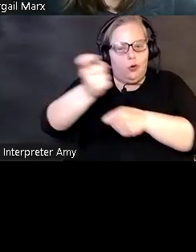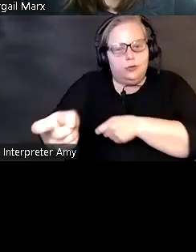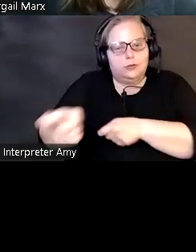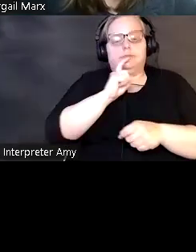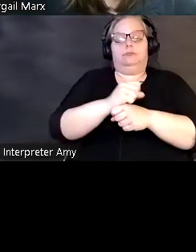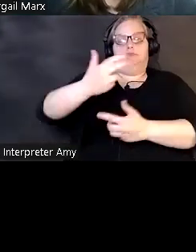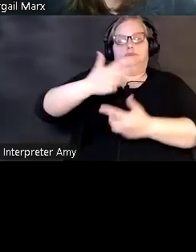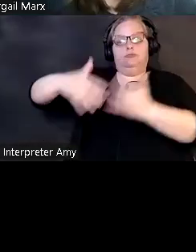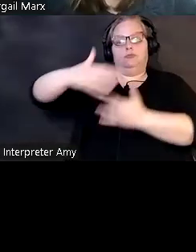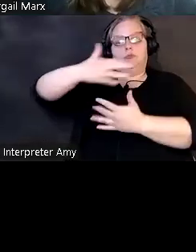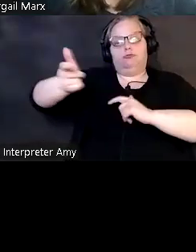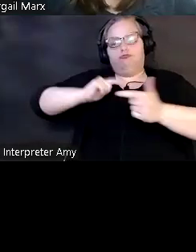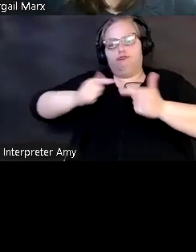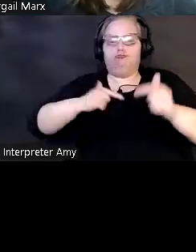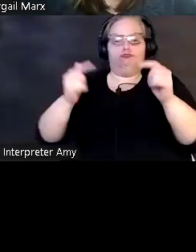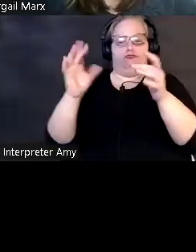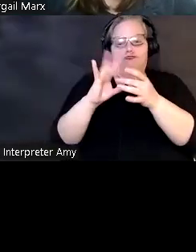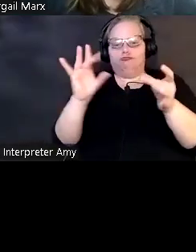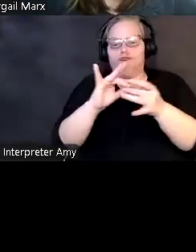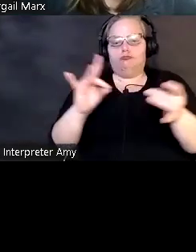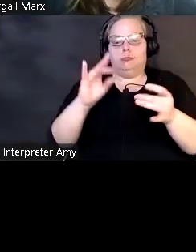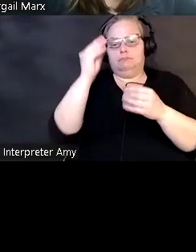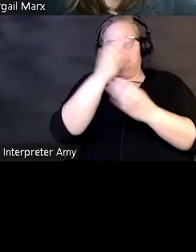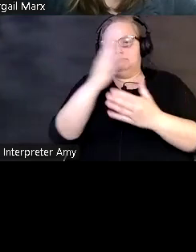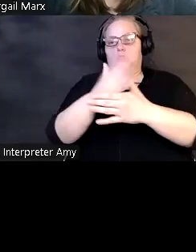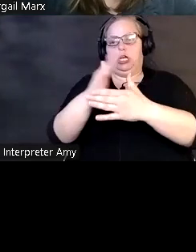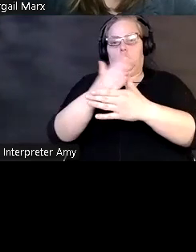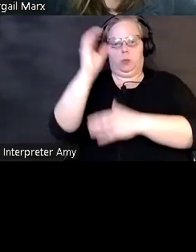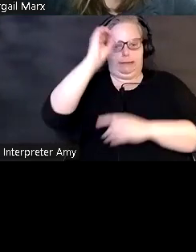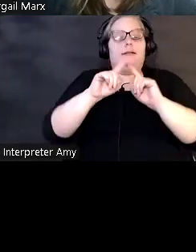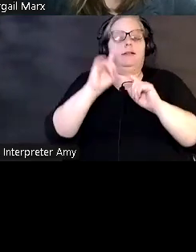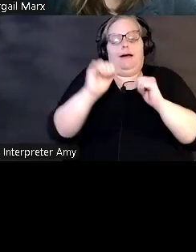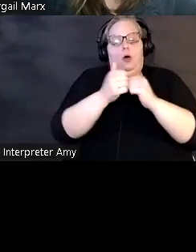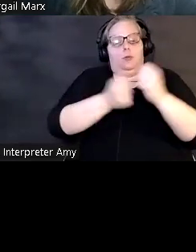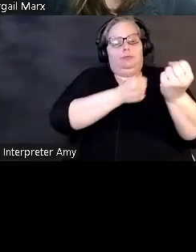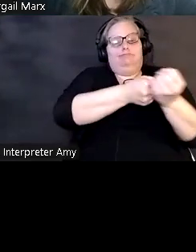and so kind of thinking about how we support all of those areas of communication.